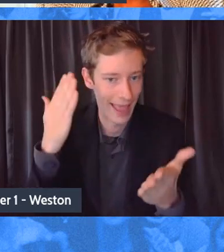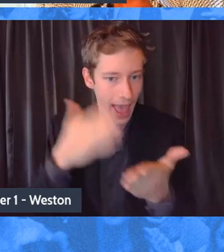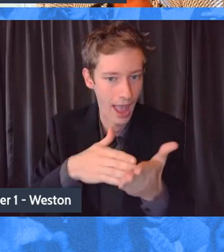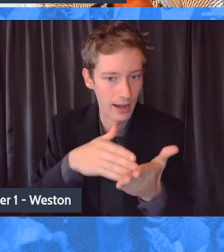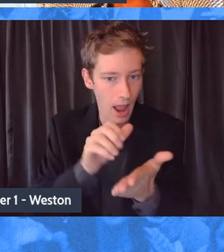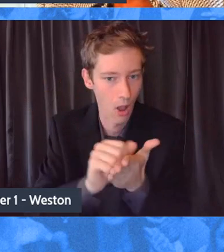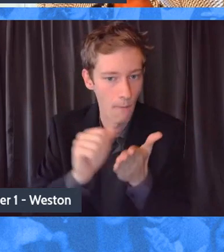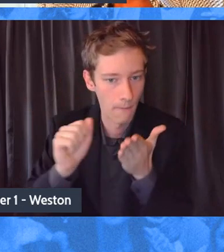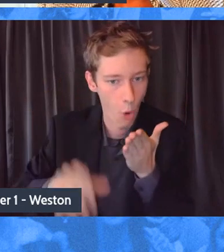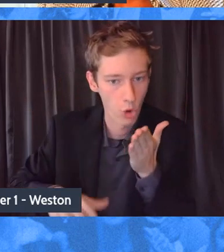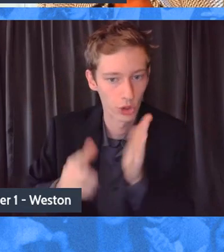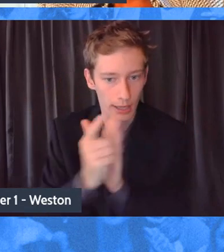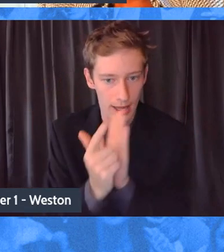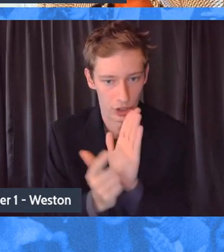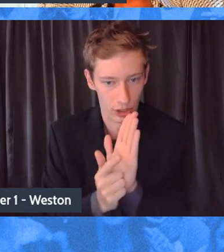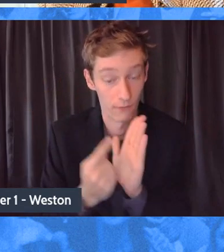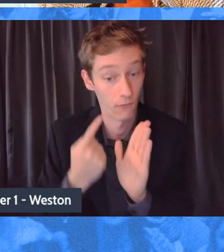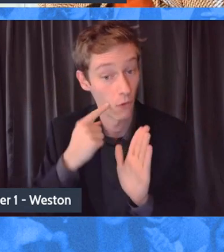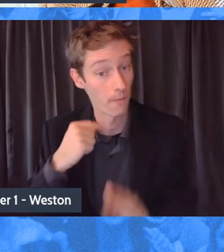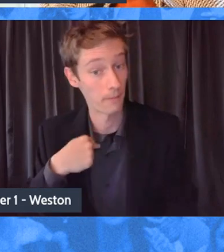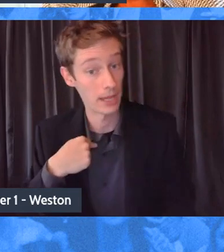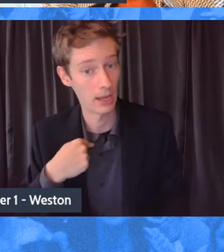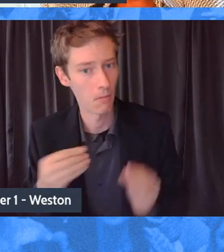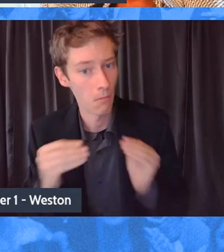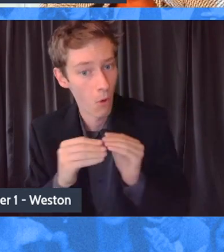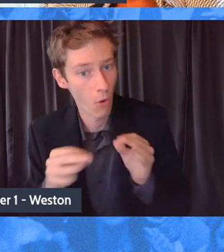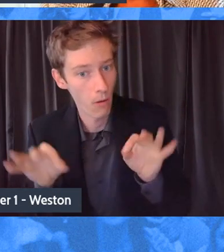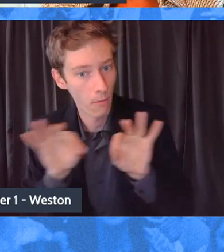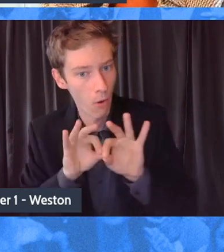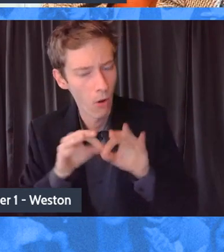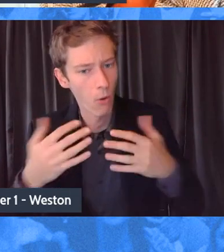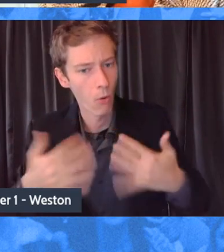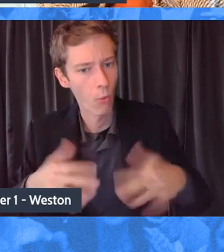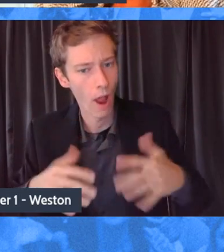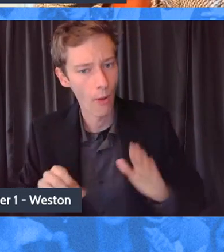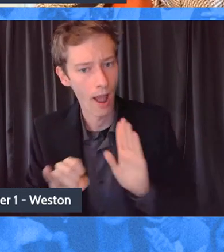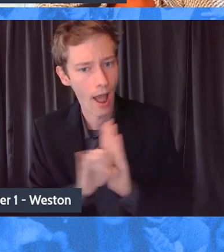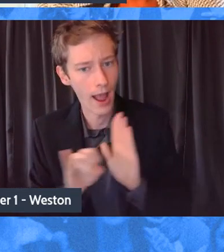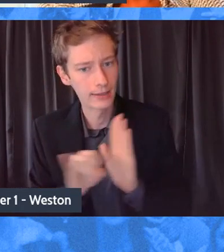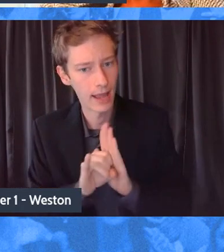what it's more critical is the intersections of identity. So when you see how women of color